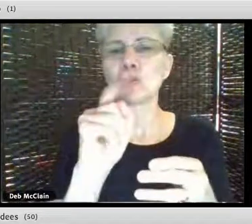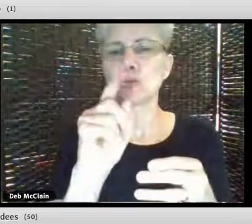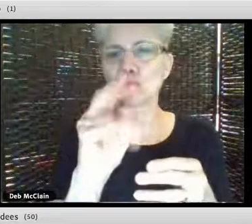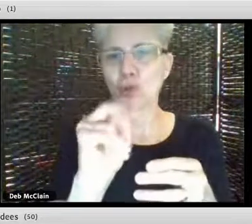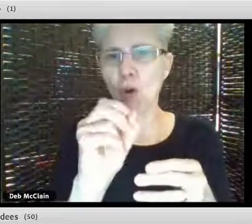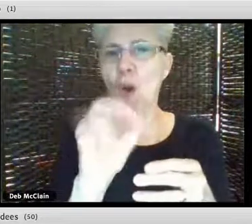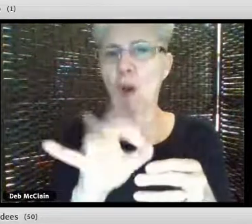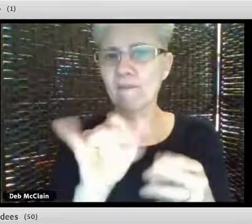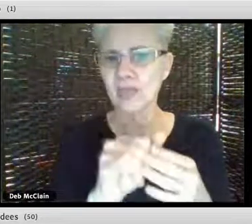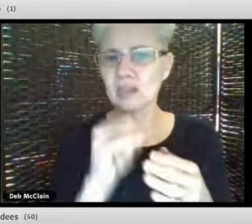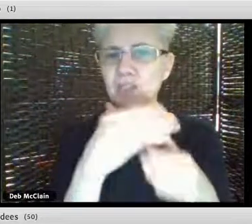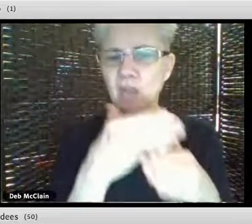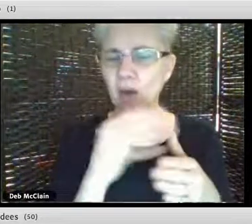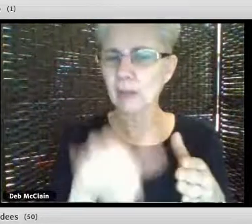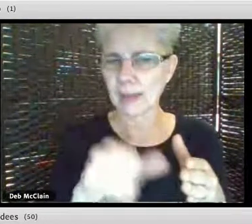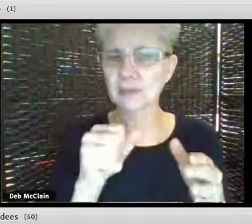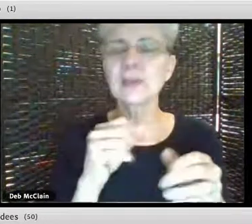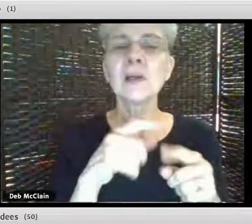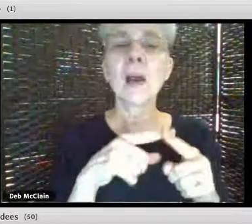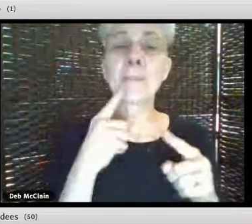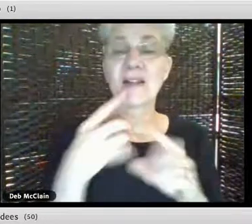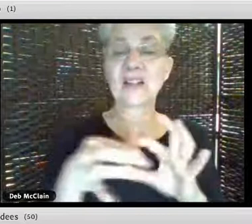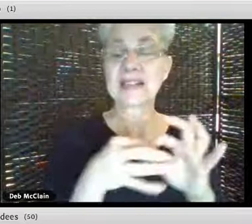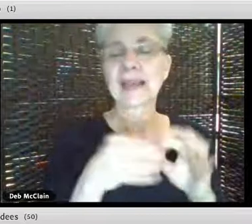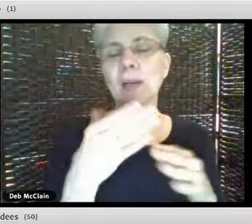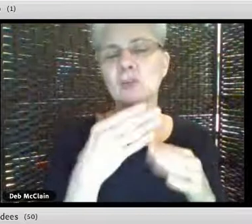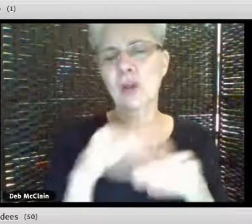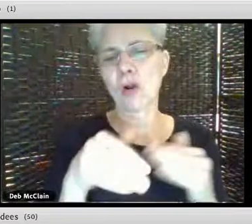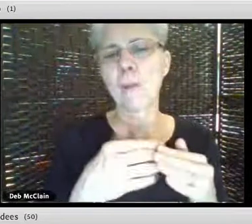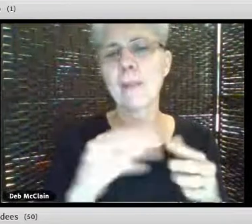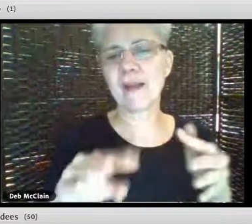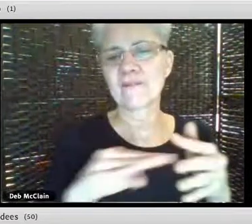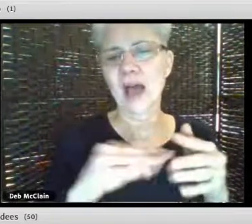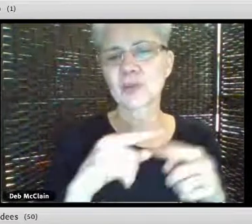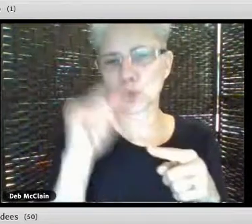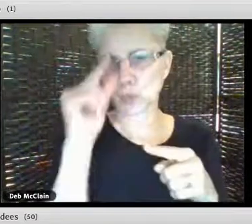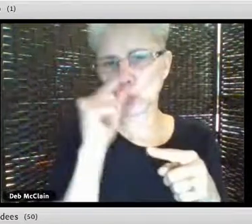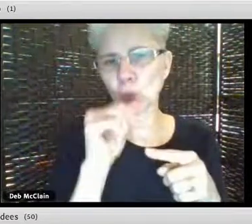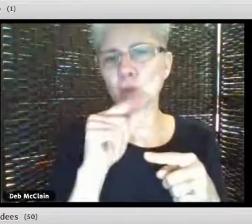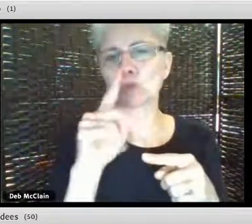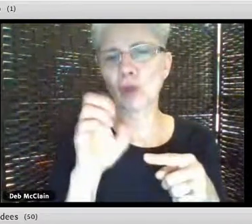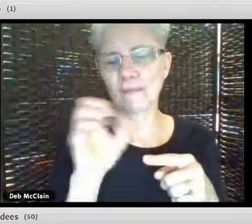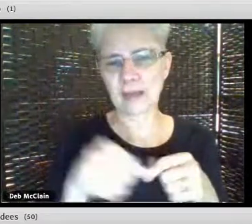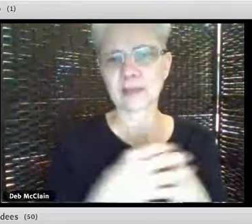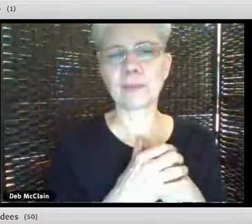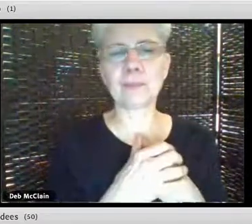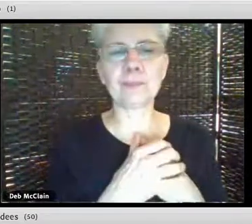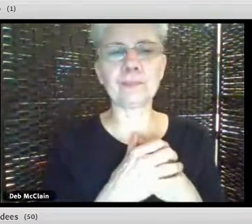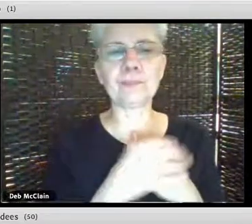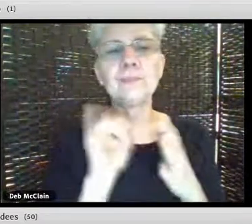since my computer synced, it will share all my files to the Google Drive, so that's kind of cool.